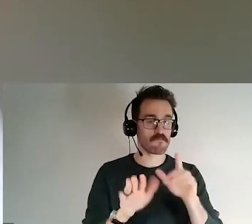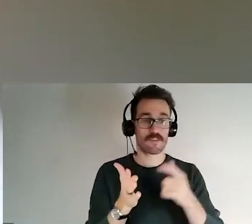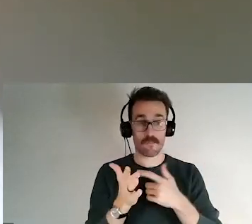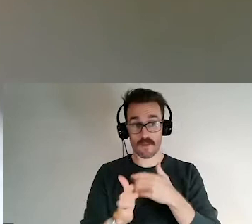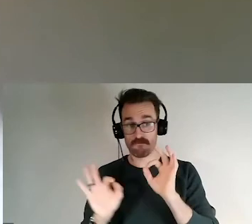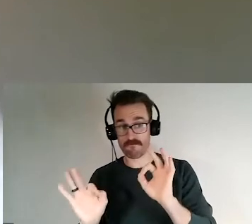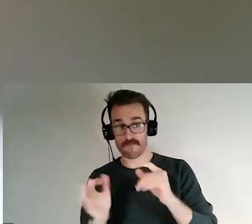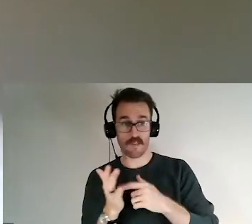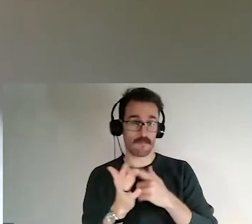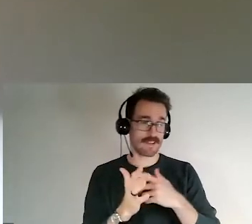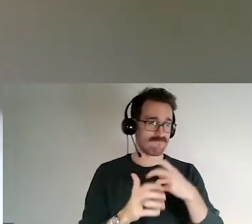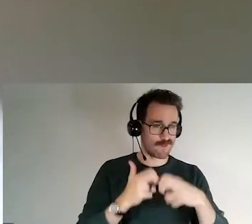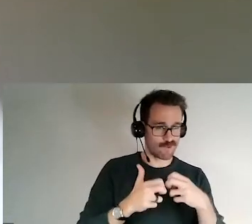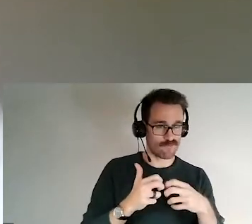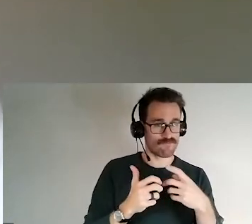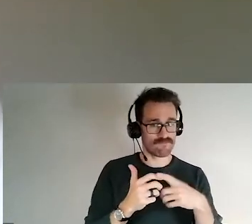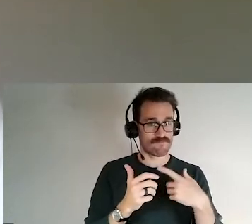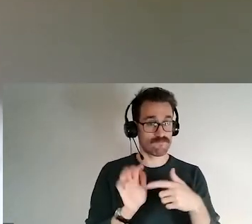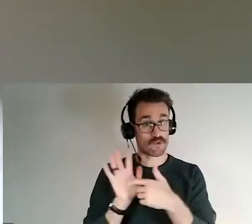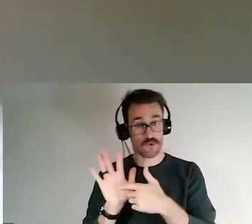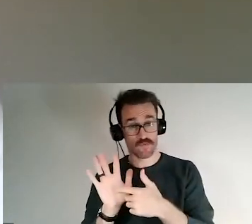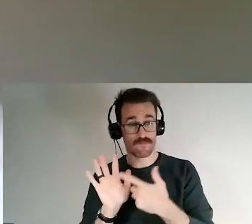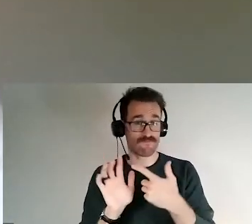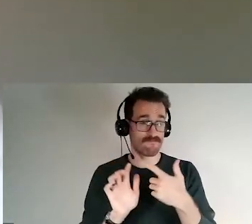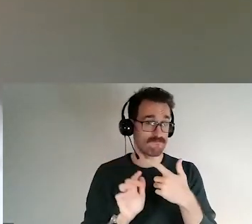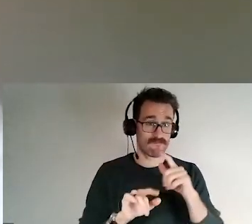symptoms come and go. The condition may be well managed with treatment.